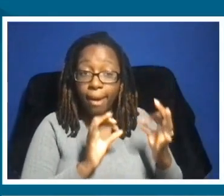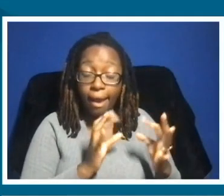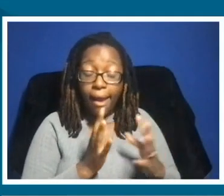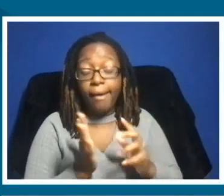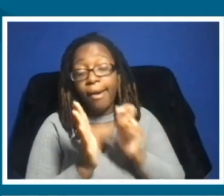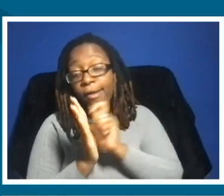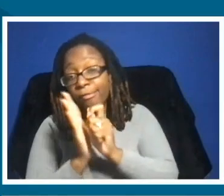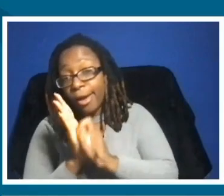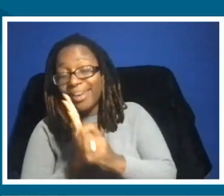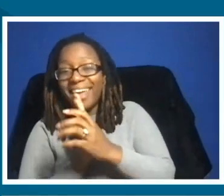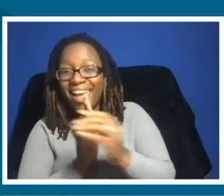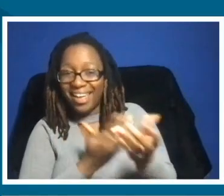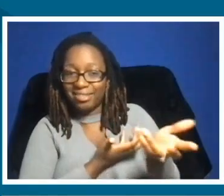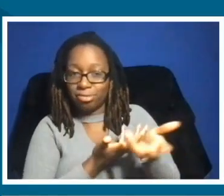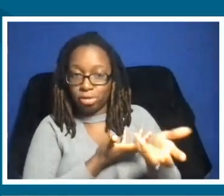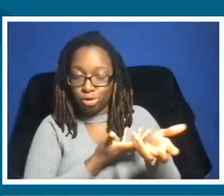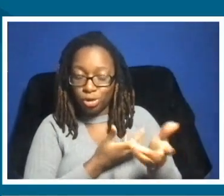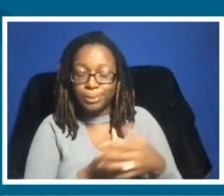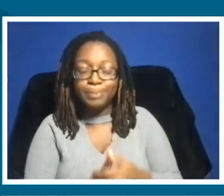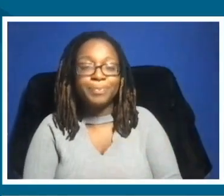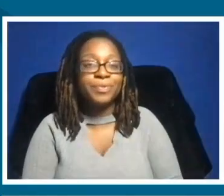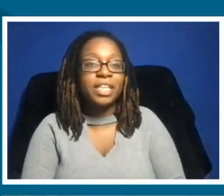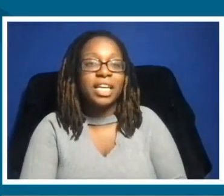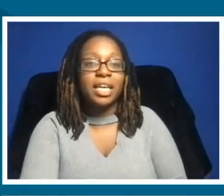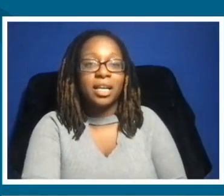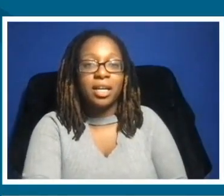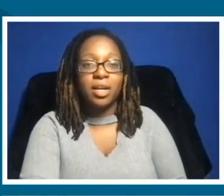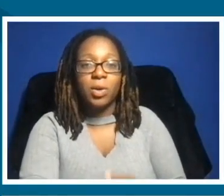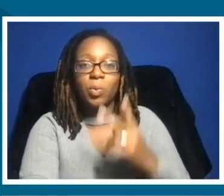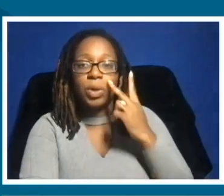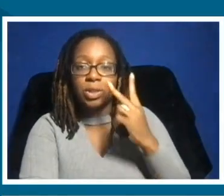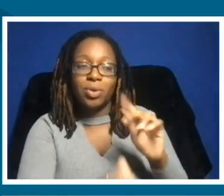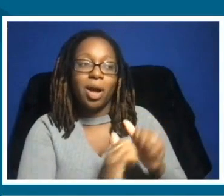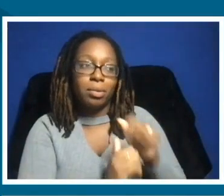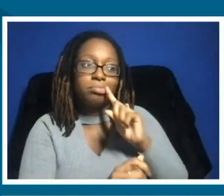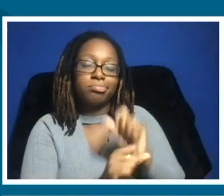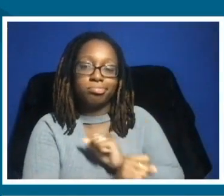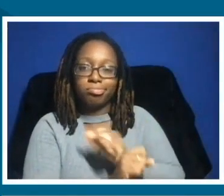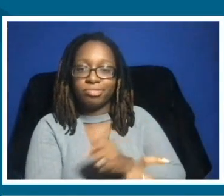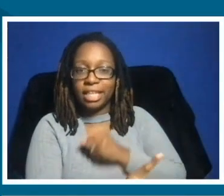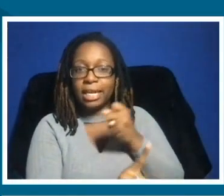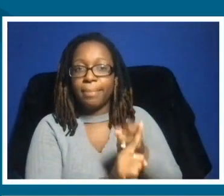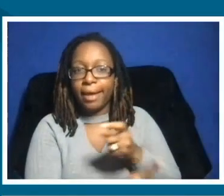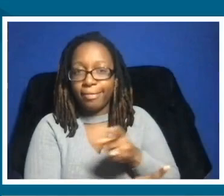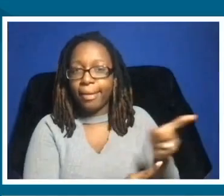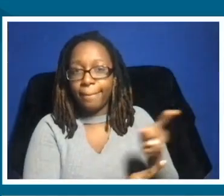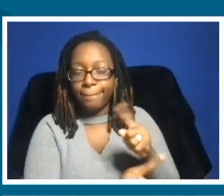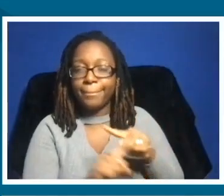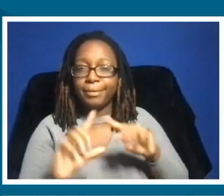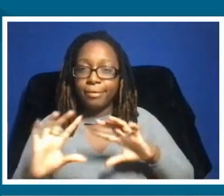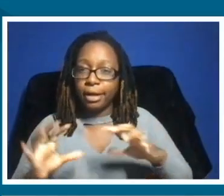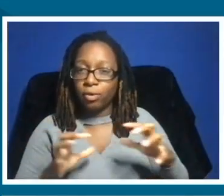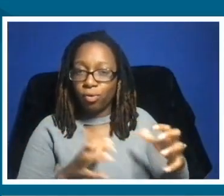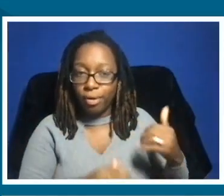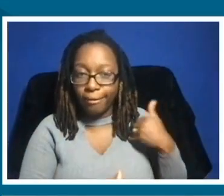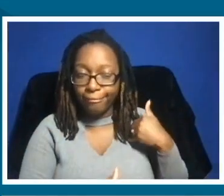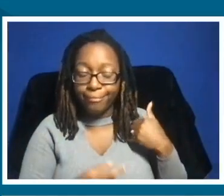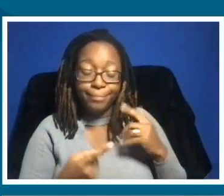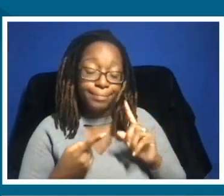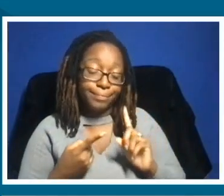fact i think we saw the impact of this in a couple of different categories one is